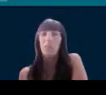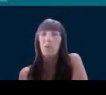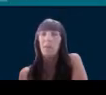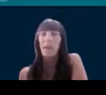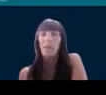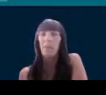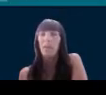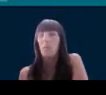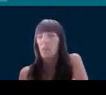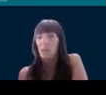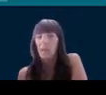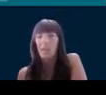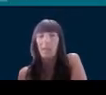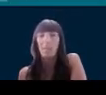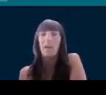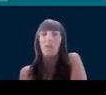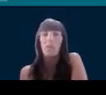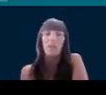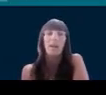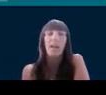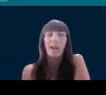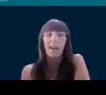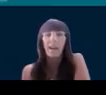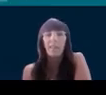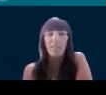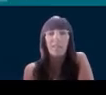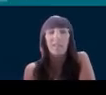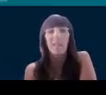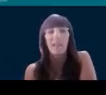bit more about what you were talking about, or "I have this.